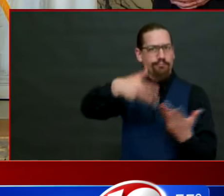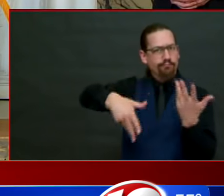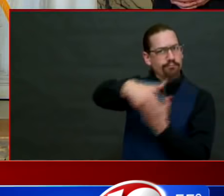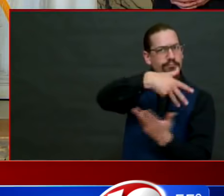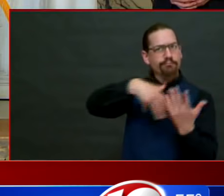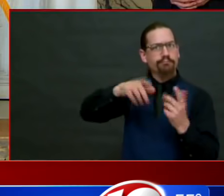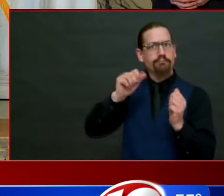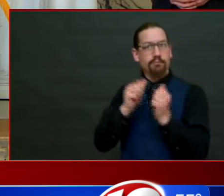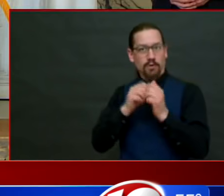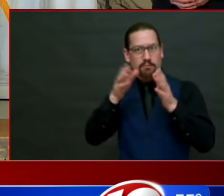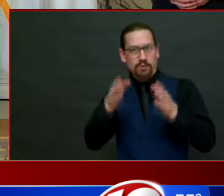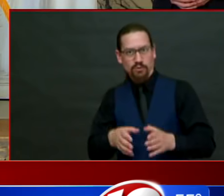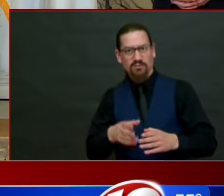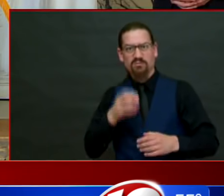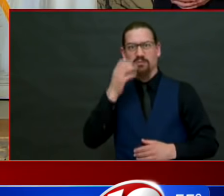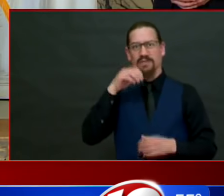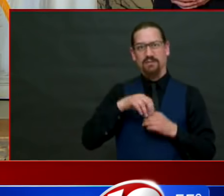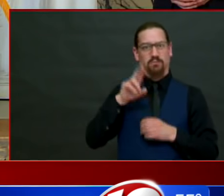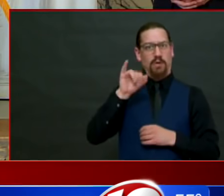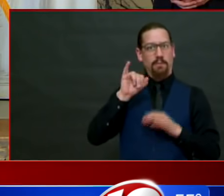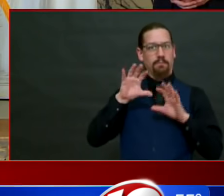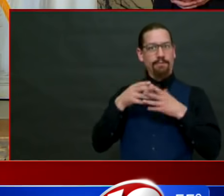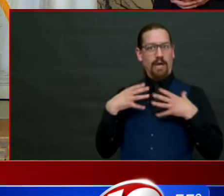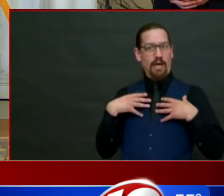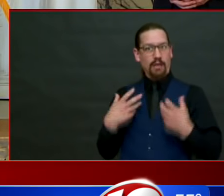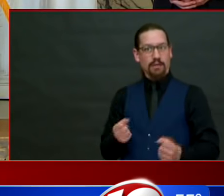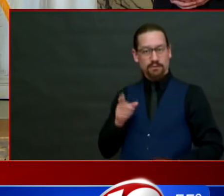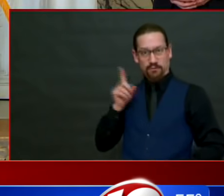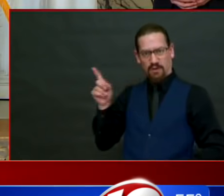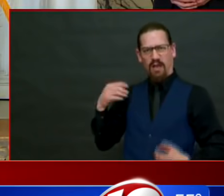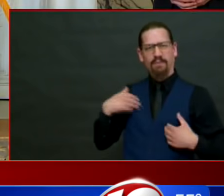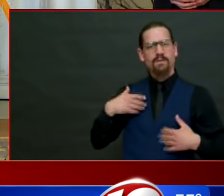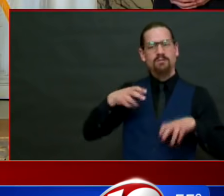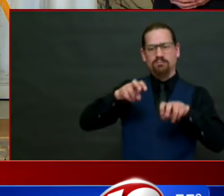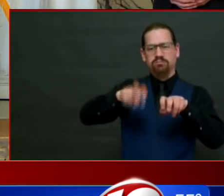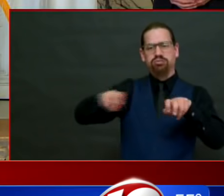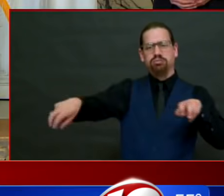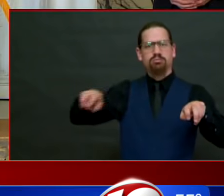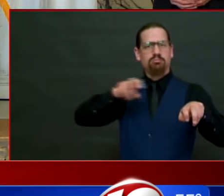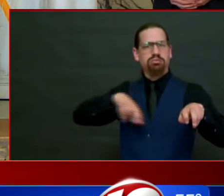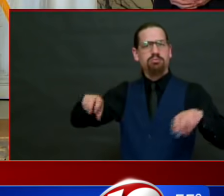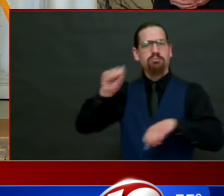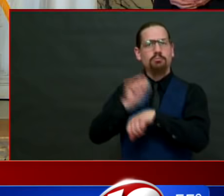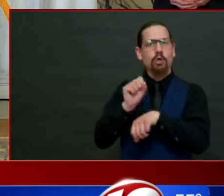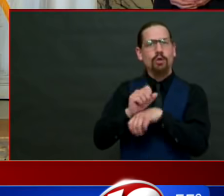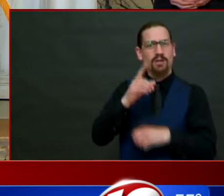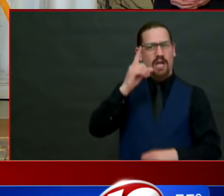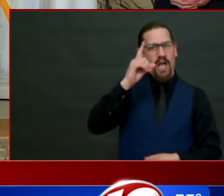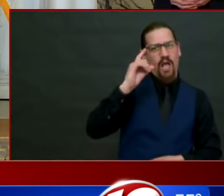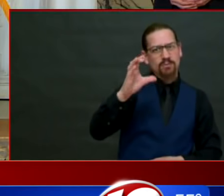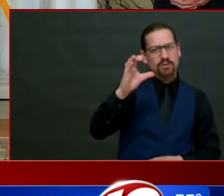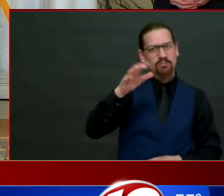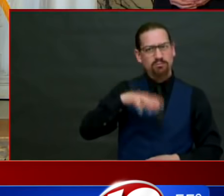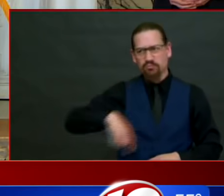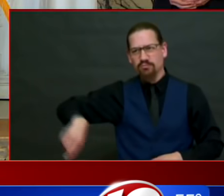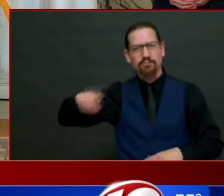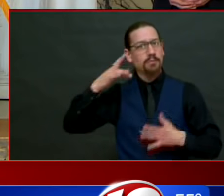THE DEPARTMENT OF HEALTH. RIGHT NOW WE HAVE MORE THAN 100 CONTACT TRACERS REACHING OUT TO RHODE ISLANDERS WHO MAY HAVE BEEN EXPOSED.